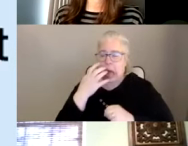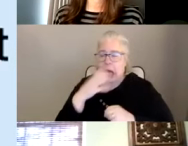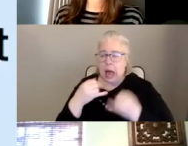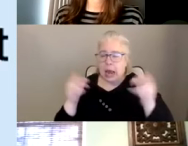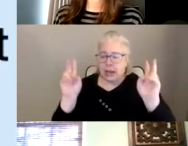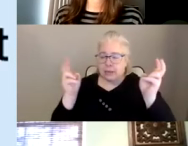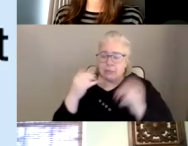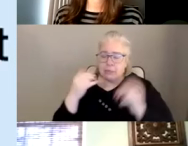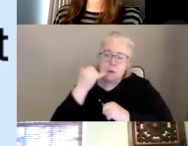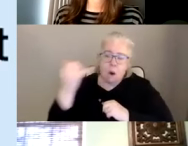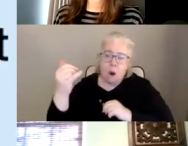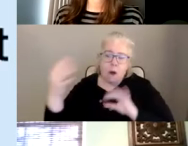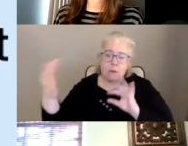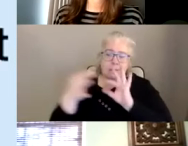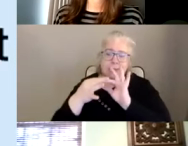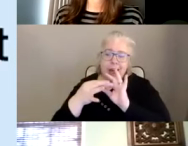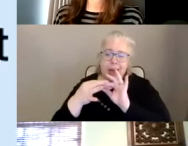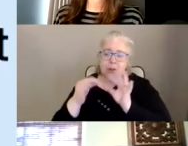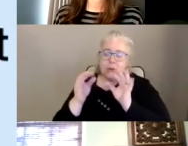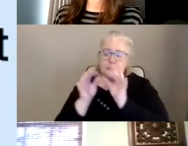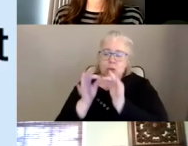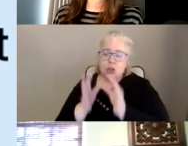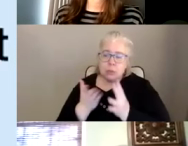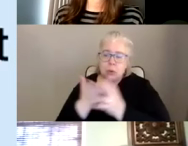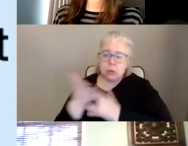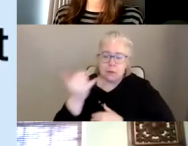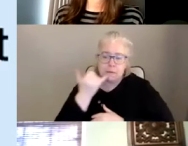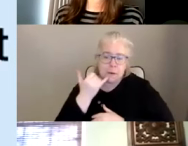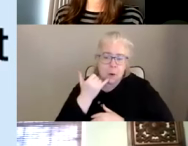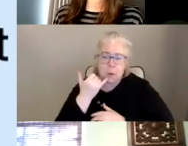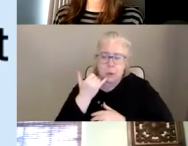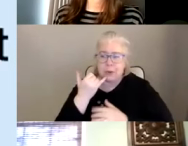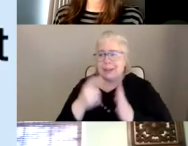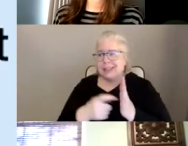and be connected to an interpreter in less than 60 seconds.